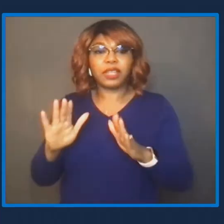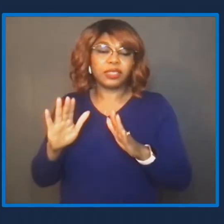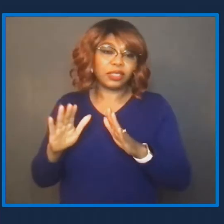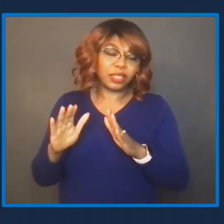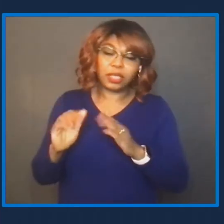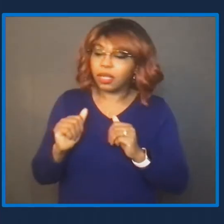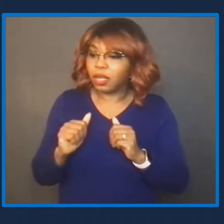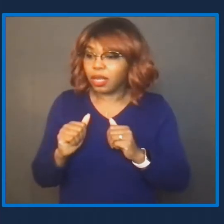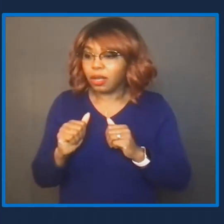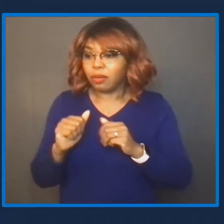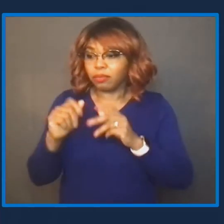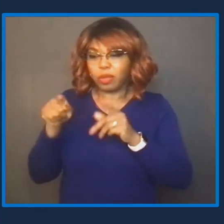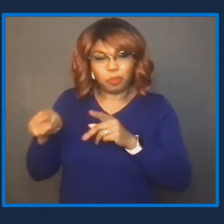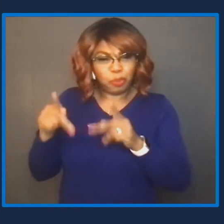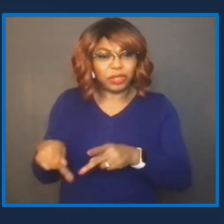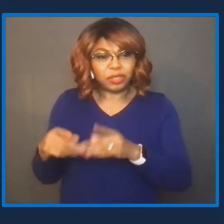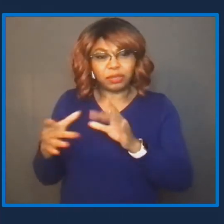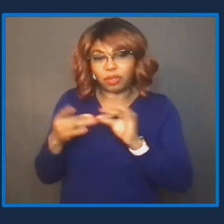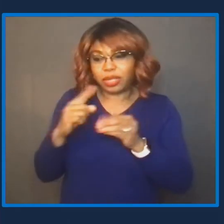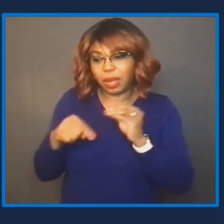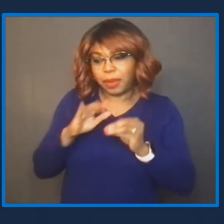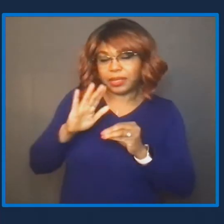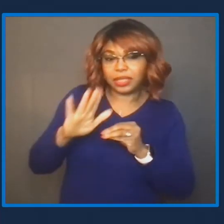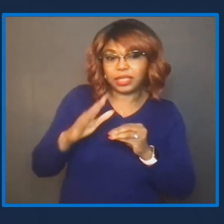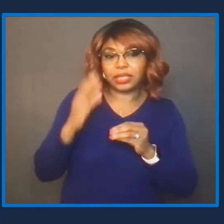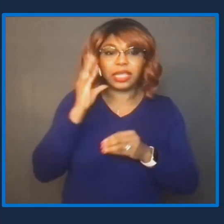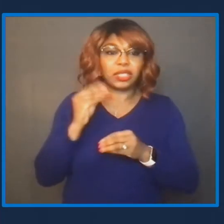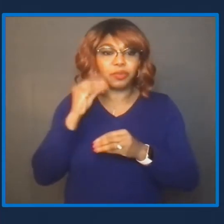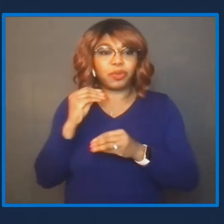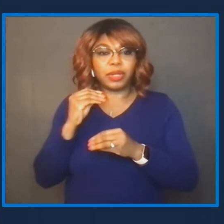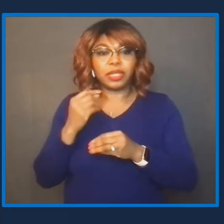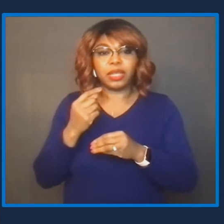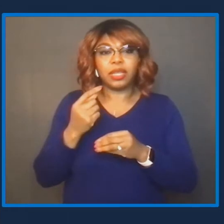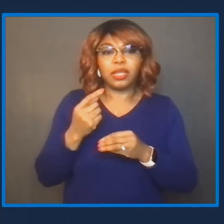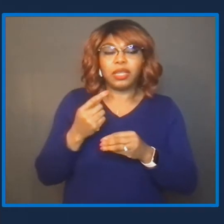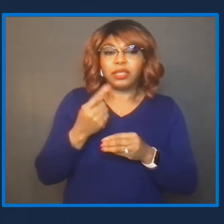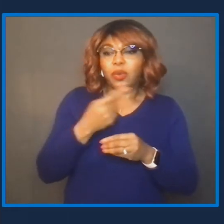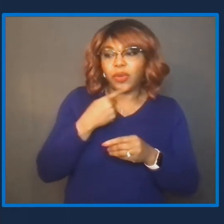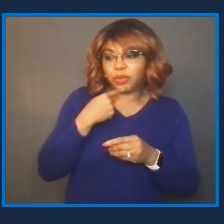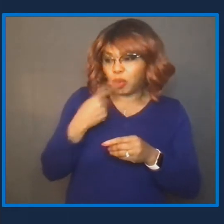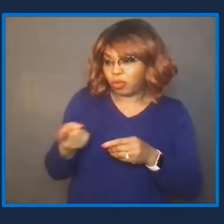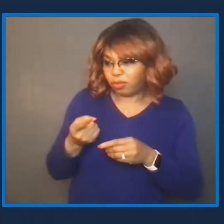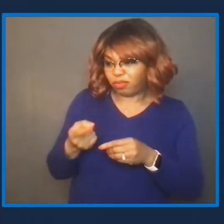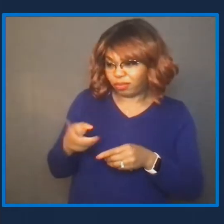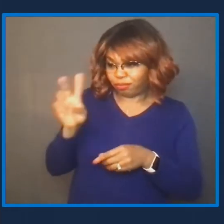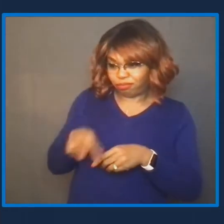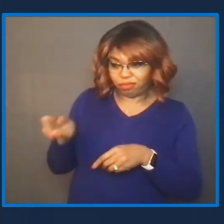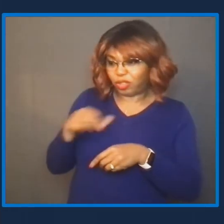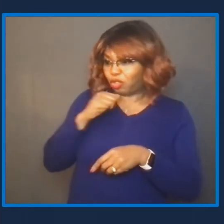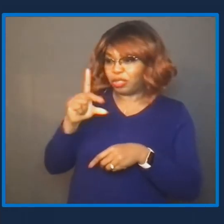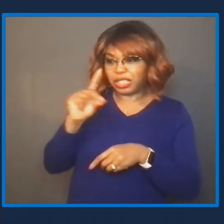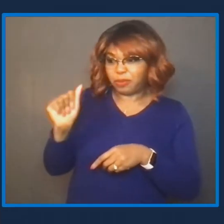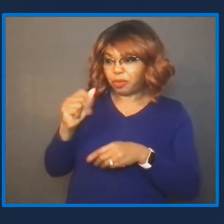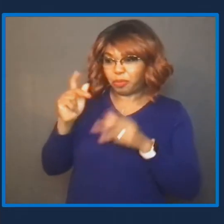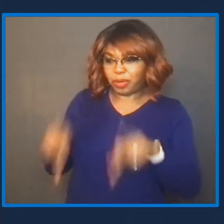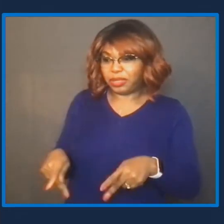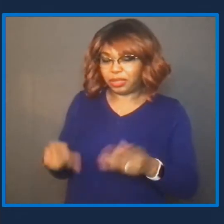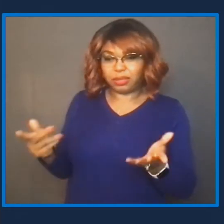talking about his experience of being told, I don't see you as a disabled person, LaMondre wondered about how that would work out